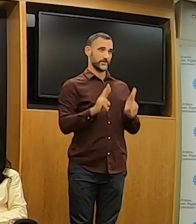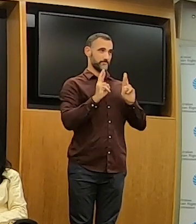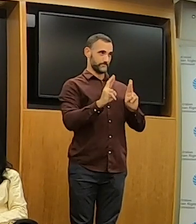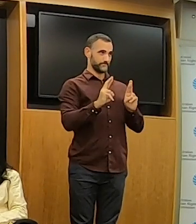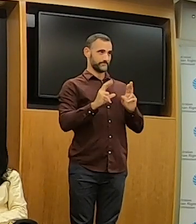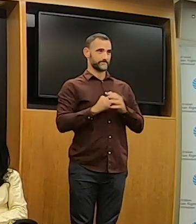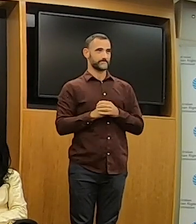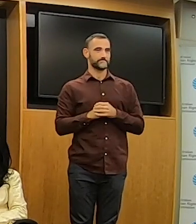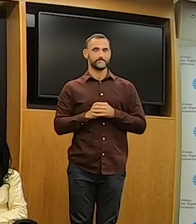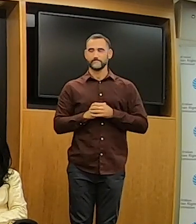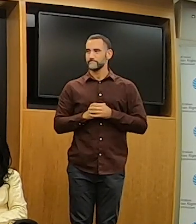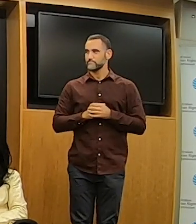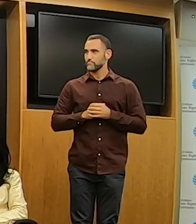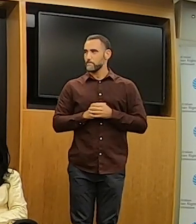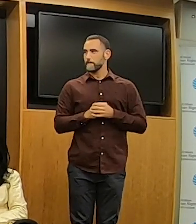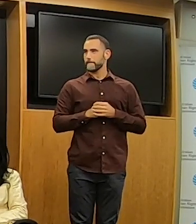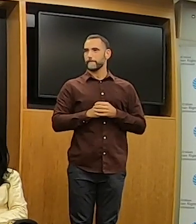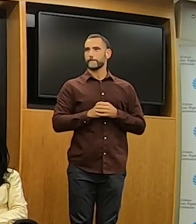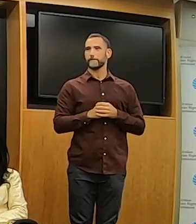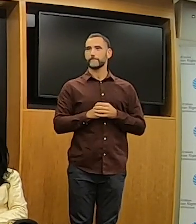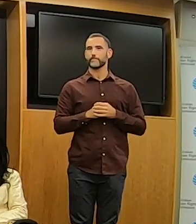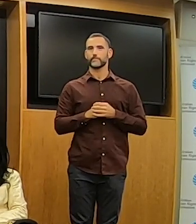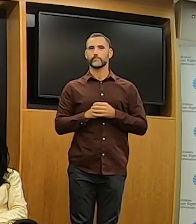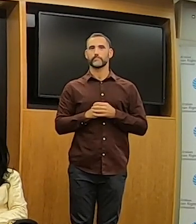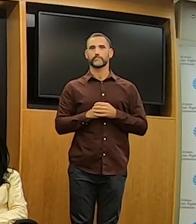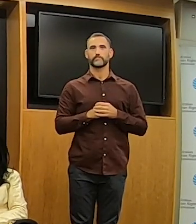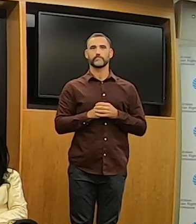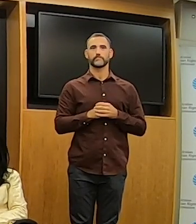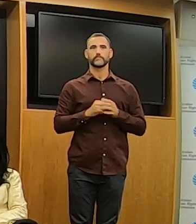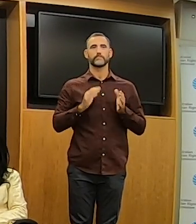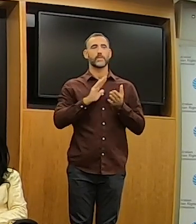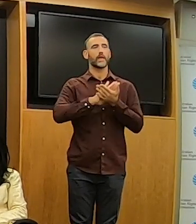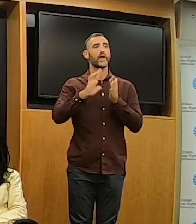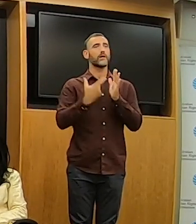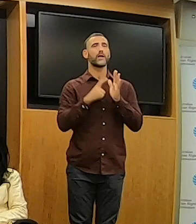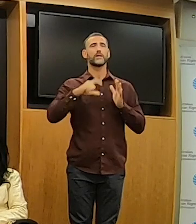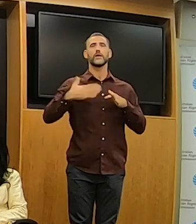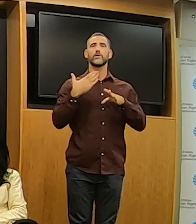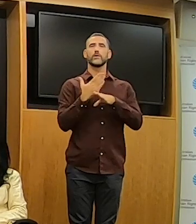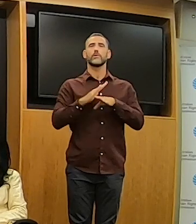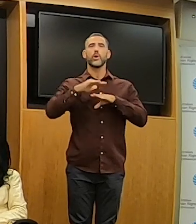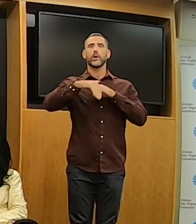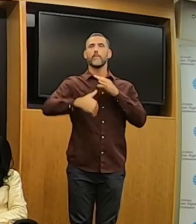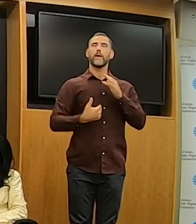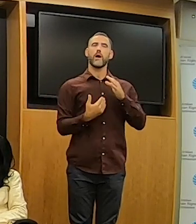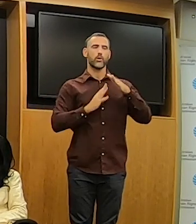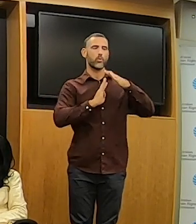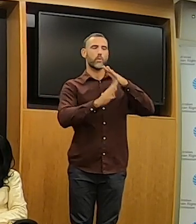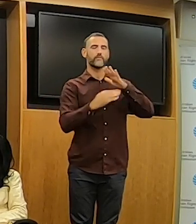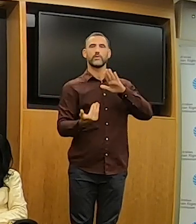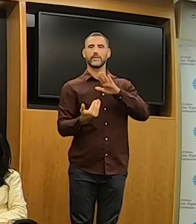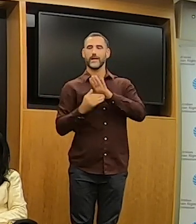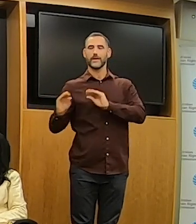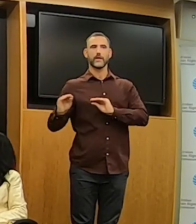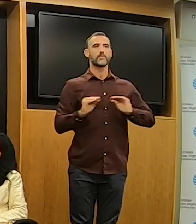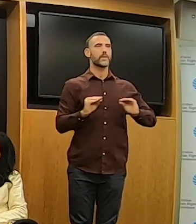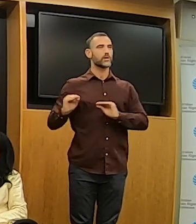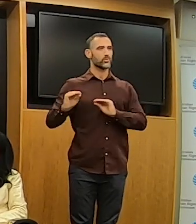As commissioner I work on refugees and migration and so this rights talk is a special privilege for me